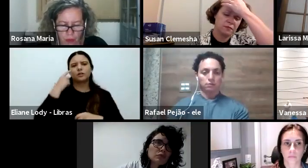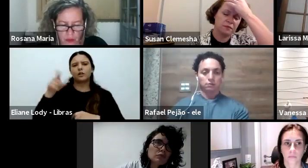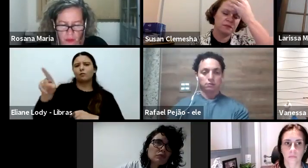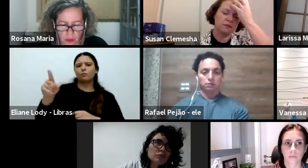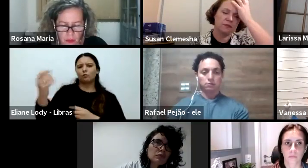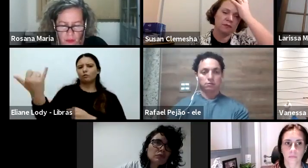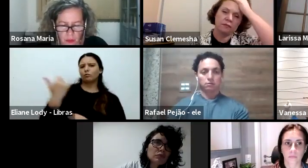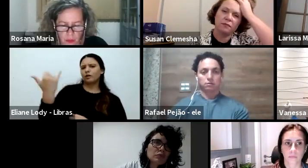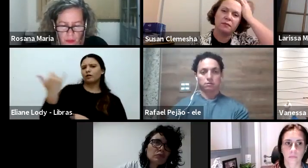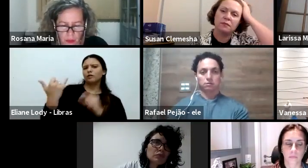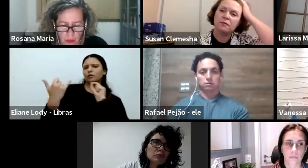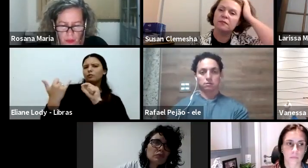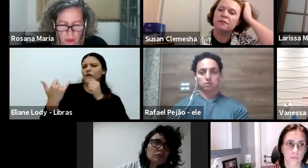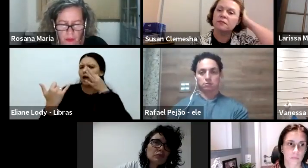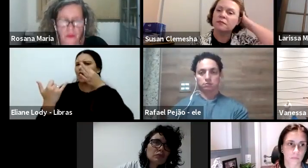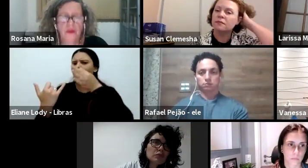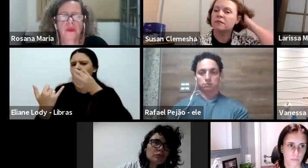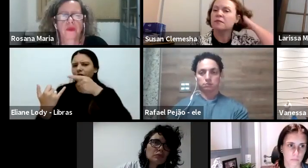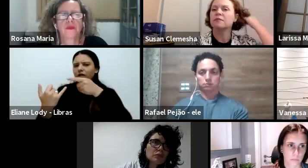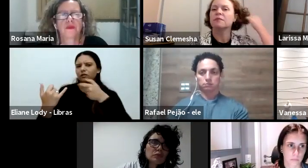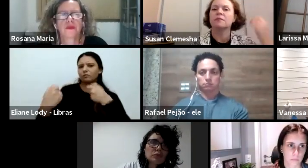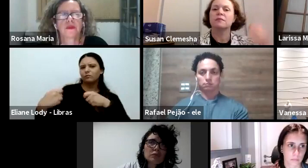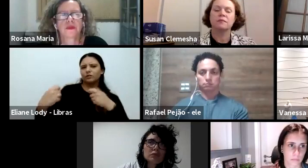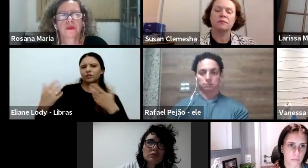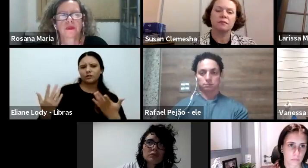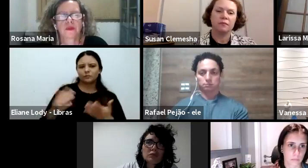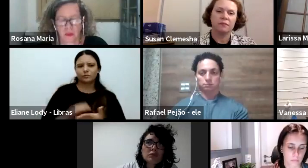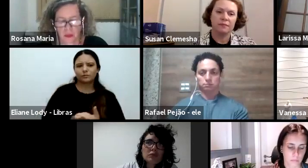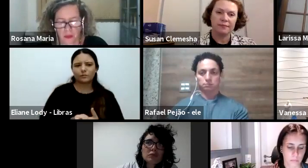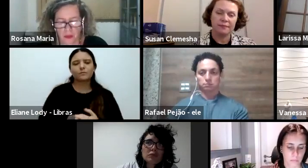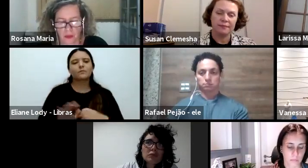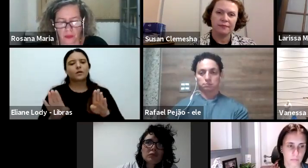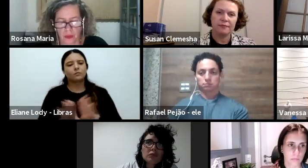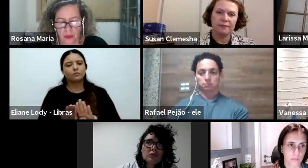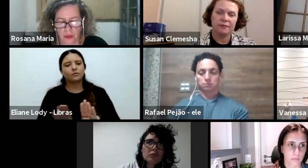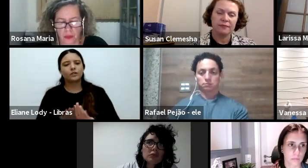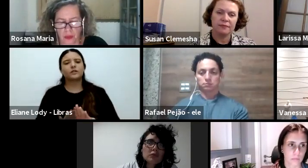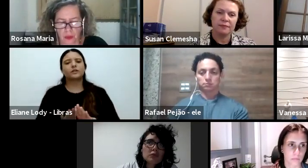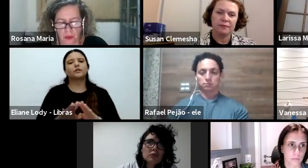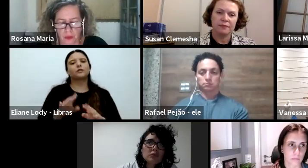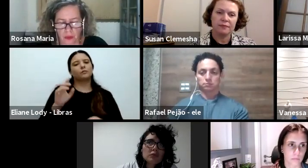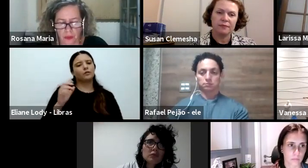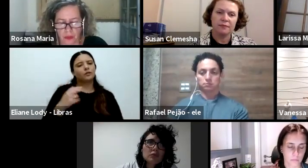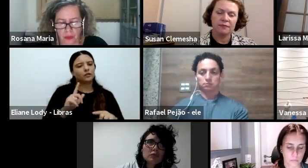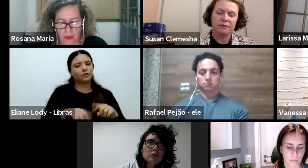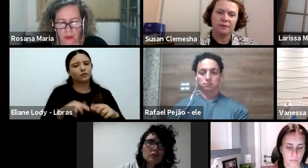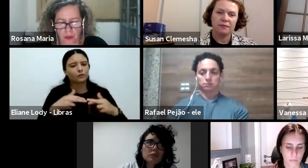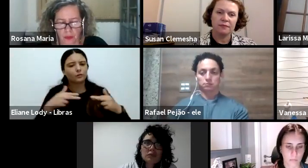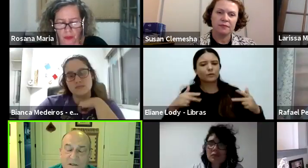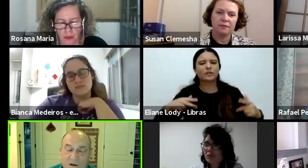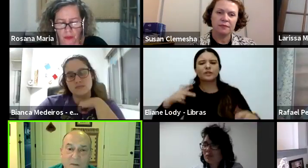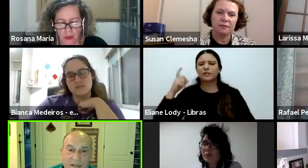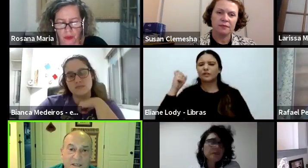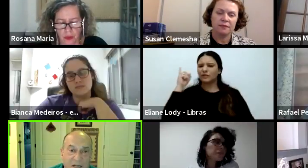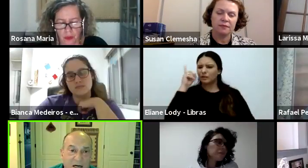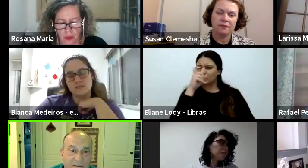actually saying. that one of the. house kind of difficult thing of difficult things, and often. aggravate aggravating things about reading